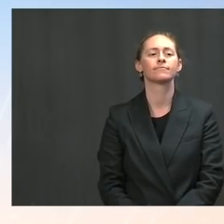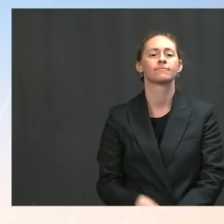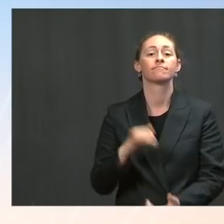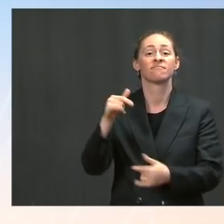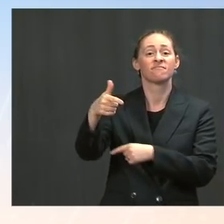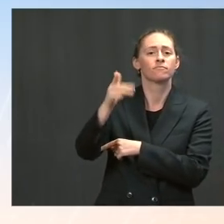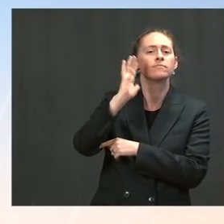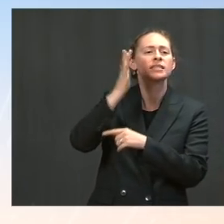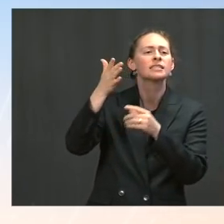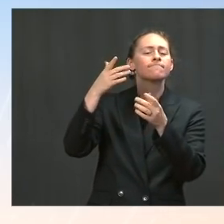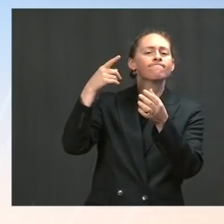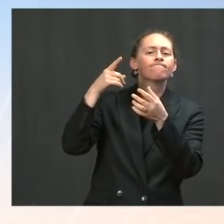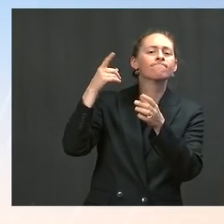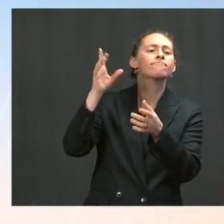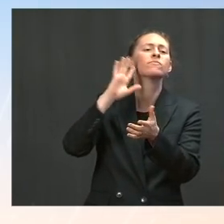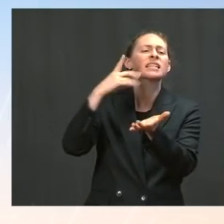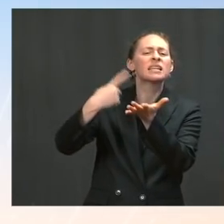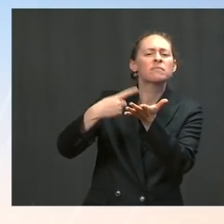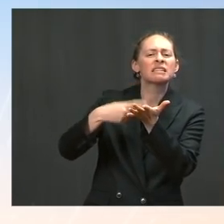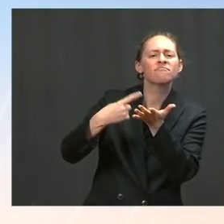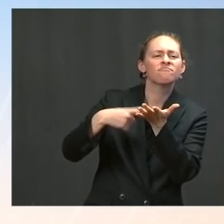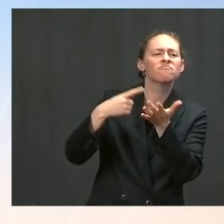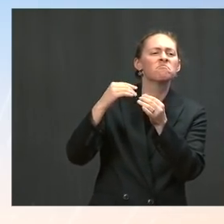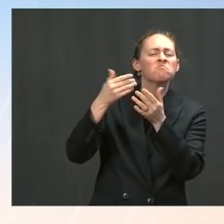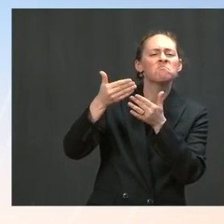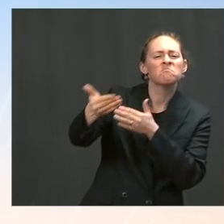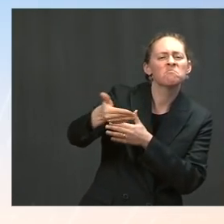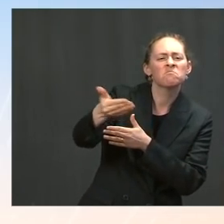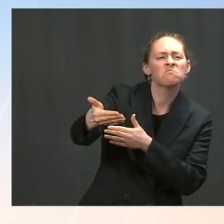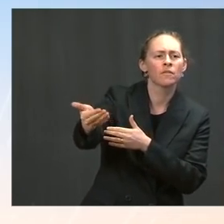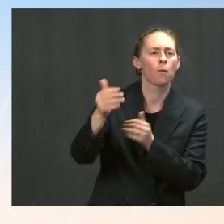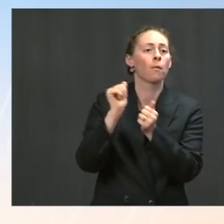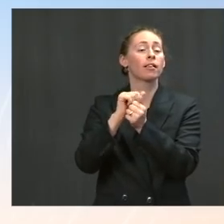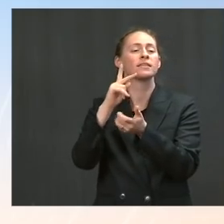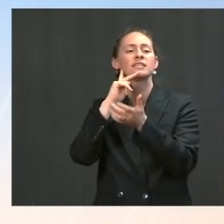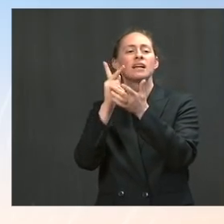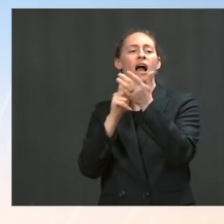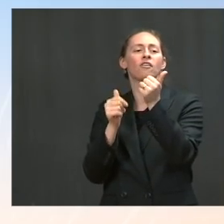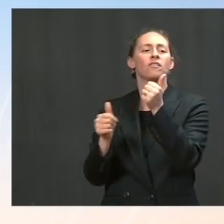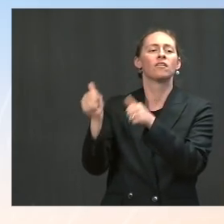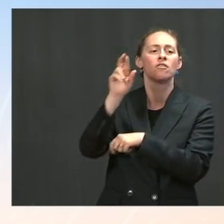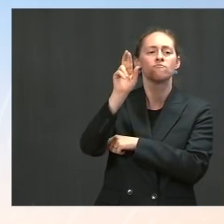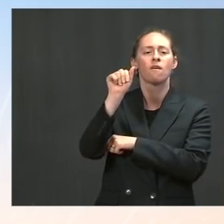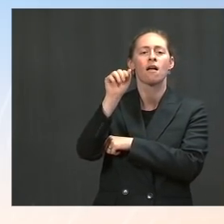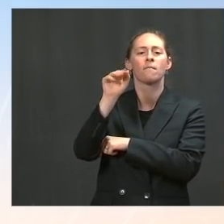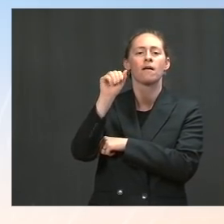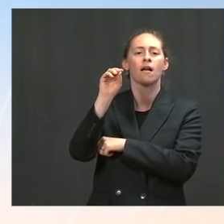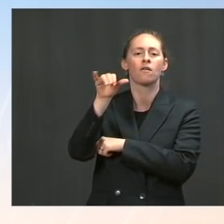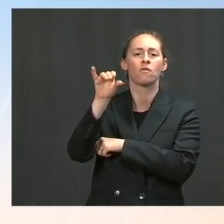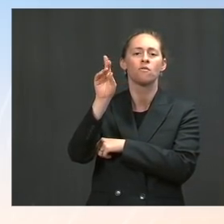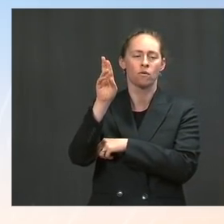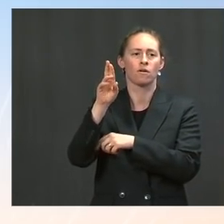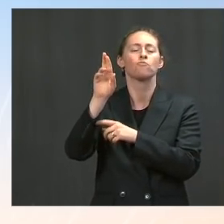Secretary of Housing and Urban Development Marcia Fudge, Director of the National Economic Council Brian Deese, Domestic Policy Advisor